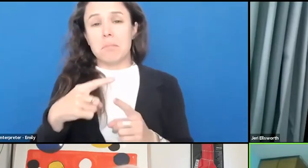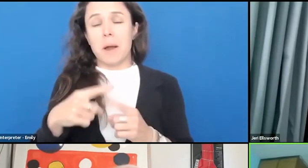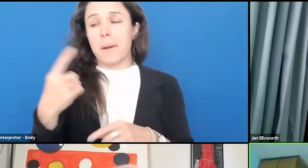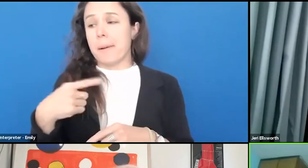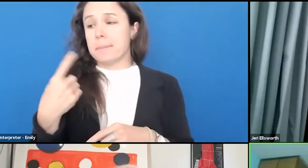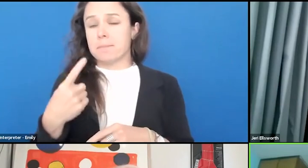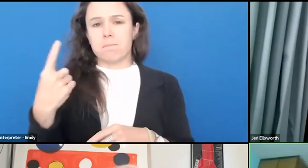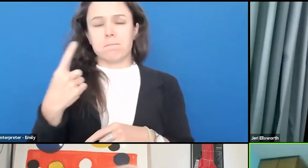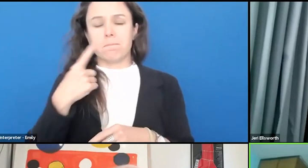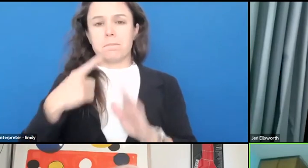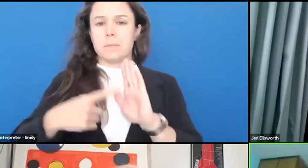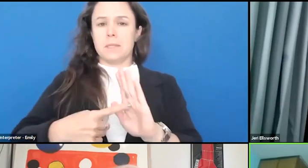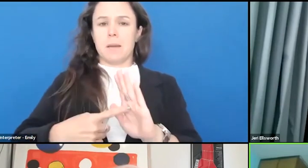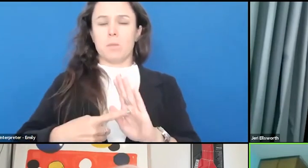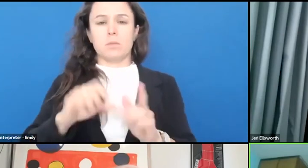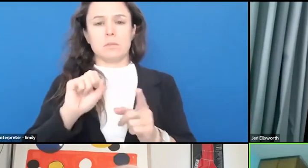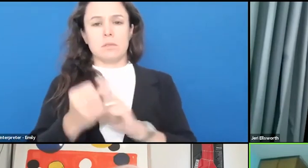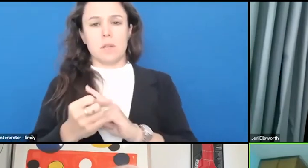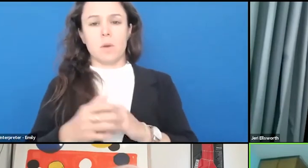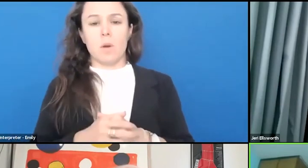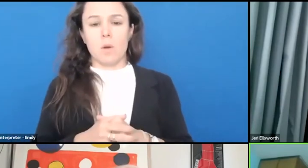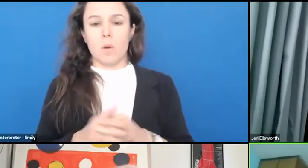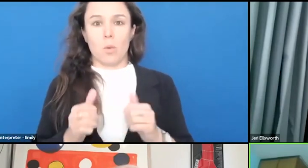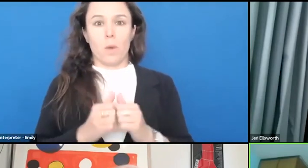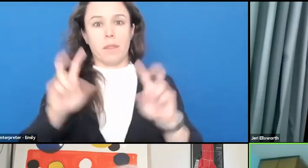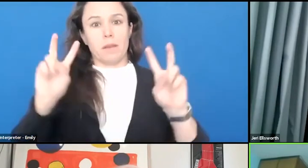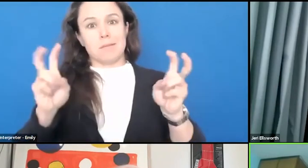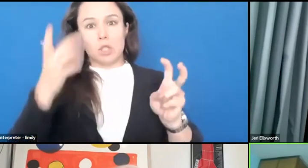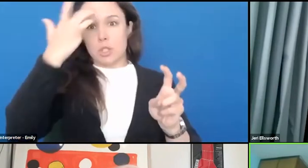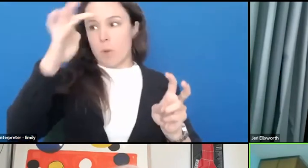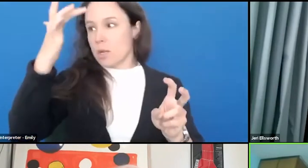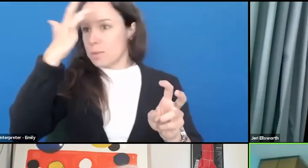a concrete scenario that you think of in all these smart isms that we're talking